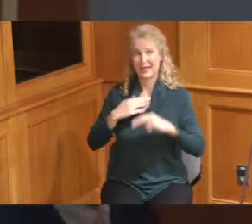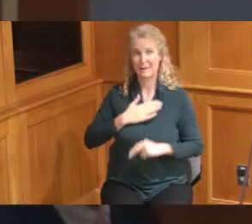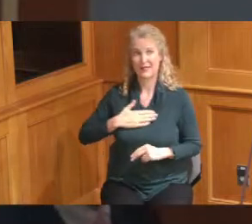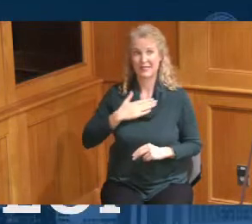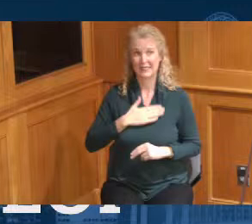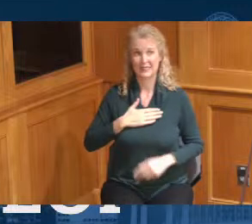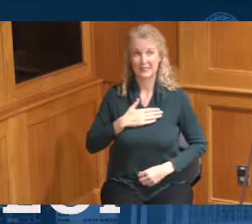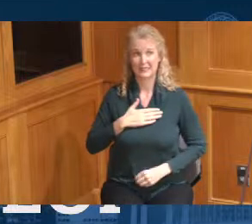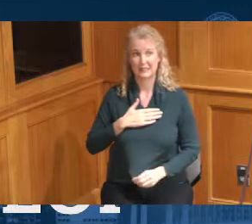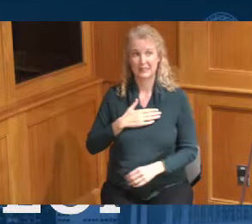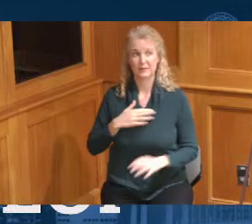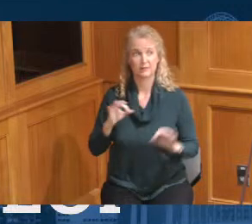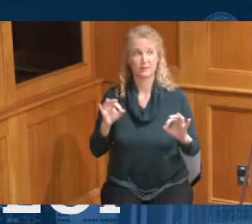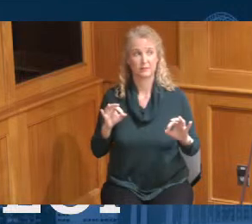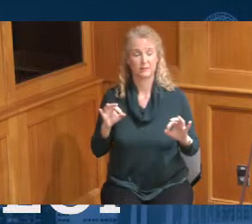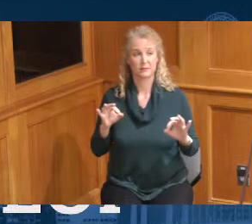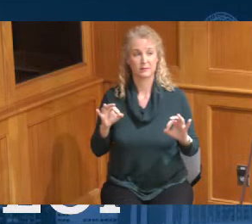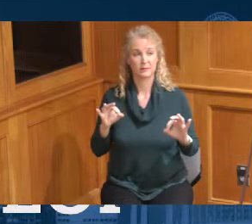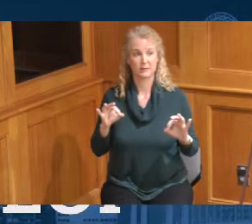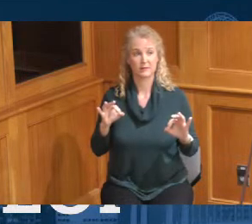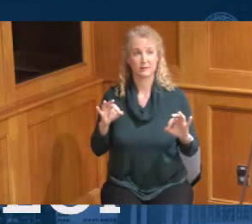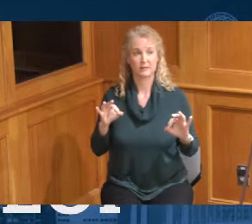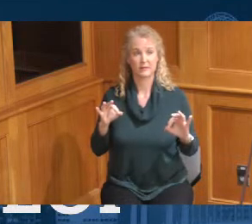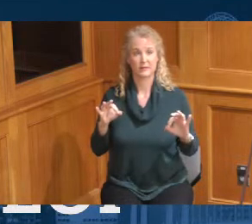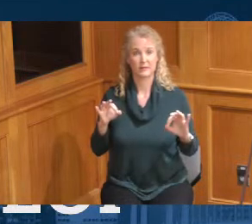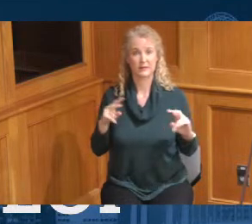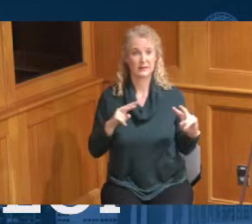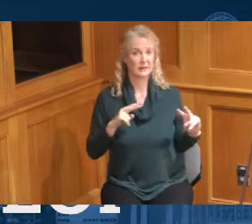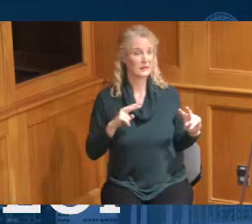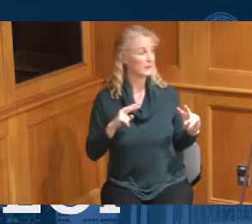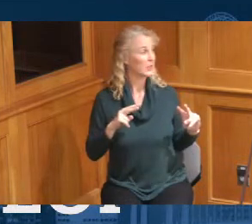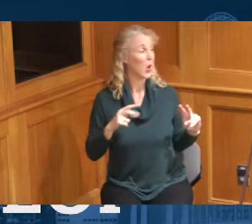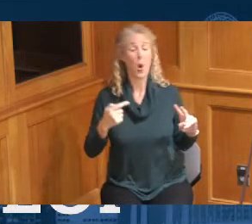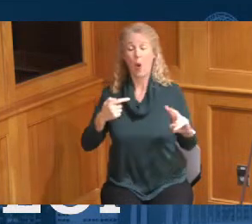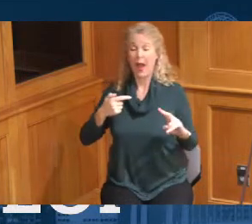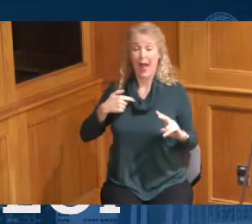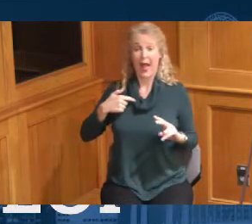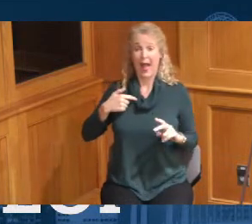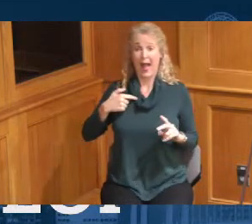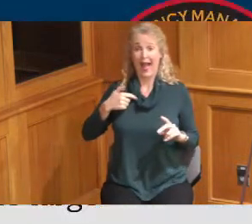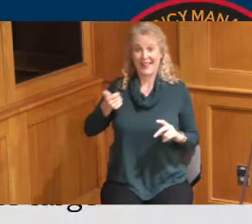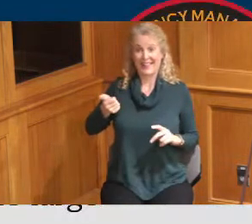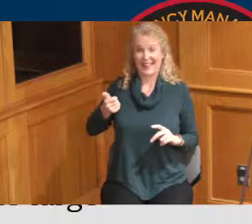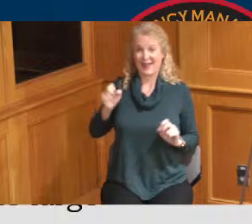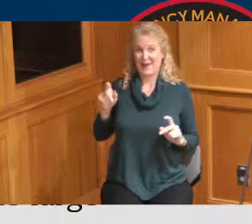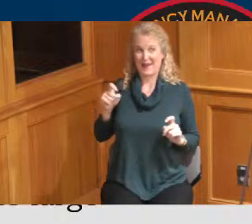I don't know how you guys first SL there we go oh I have the clicker thank you sorry haven't been